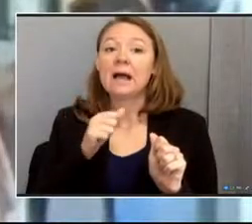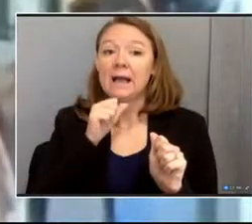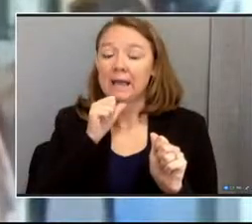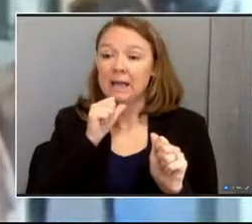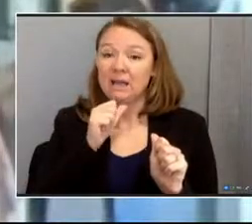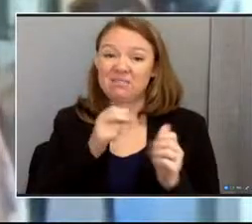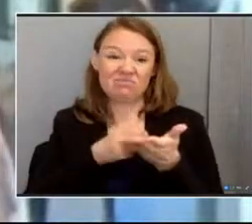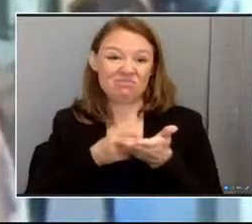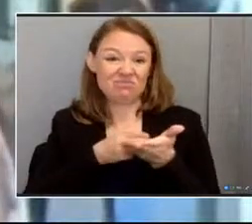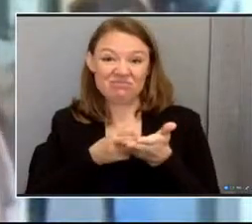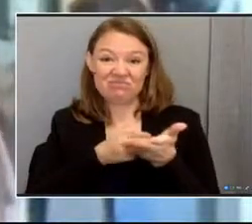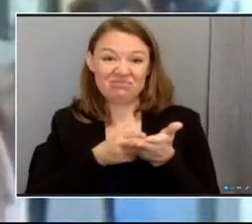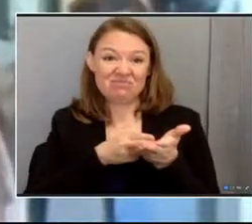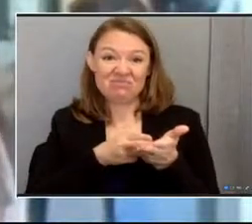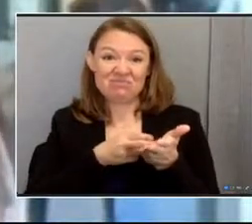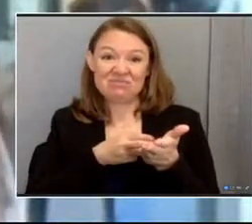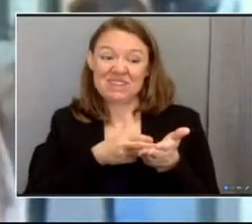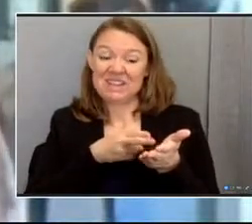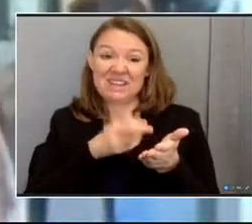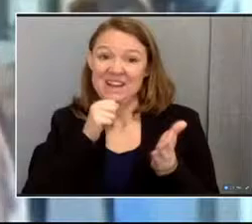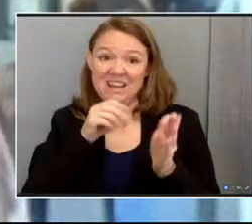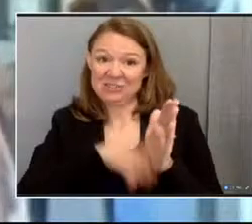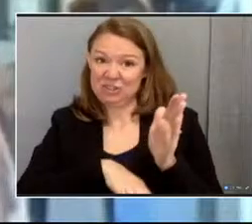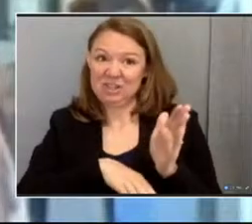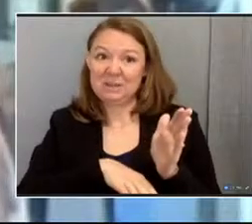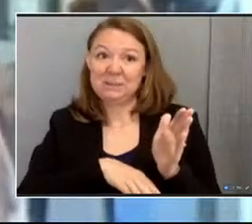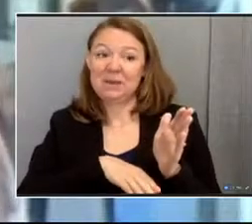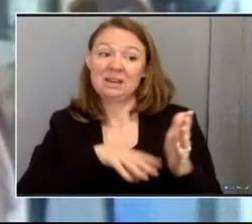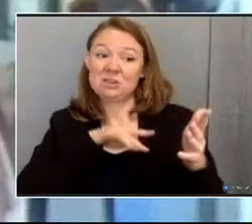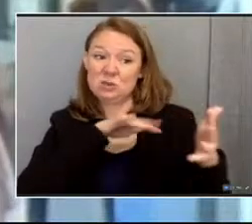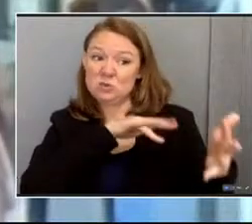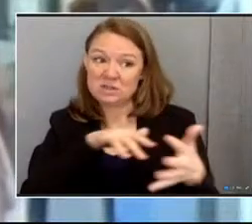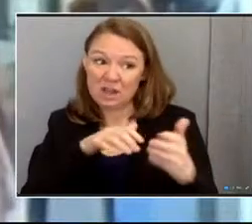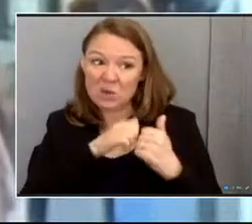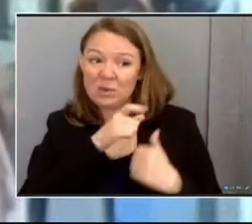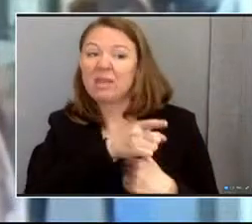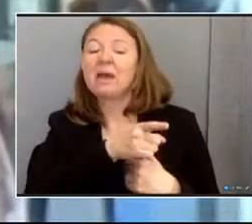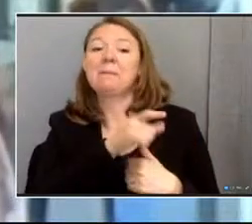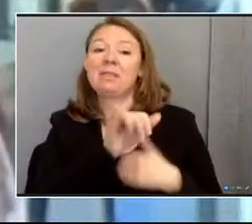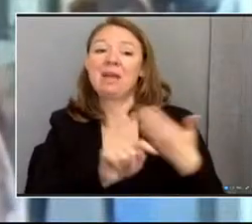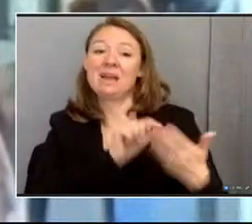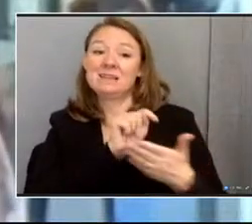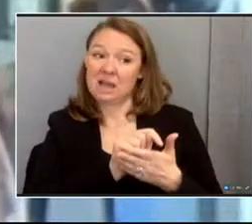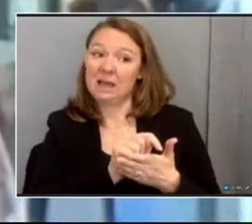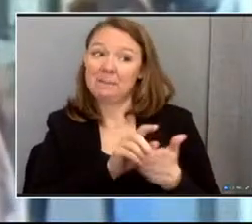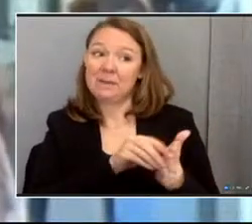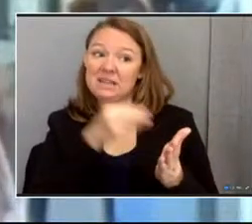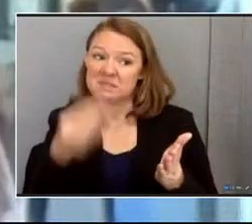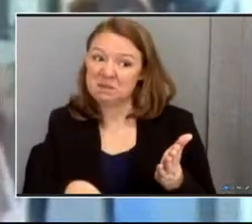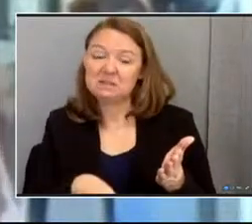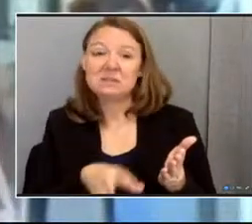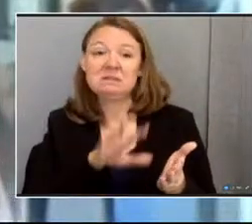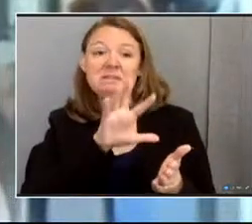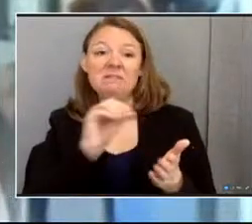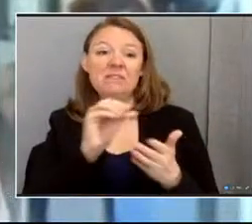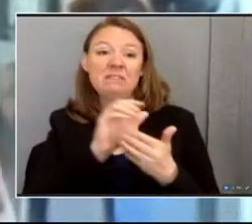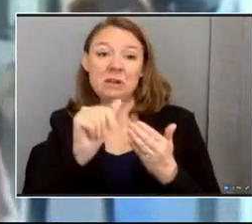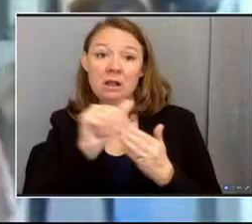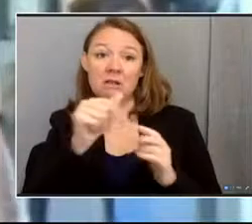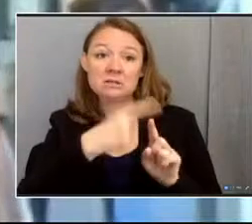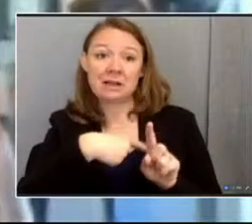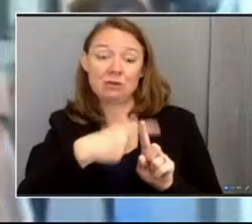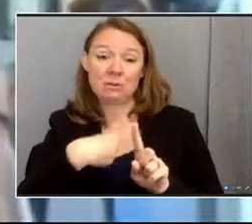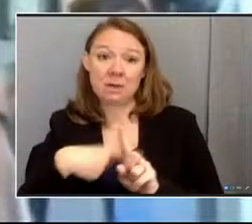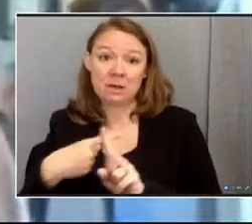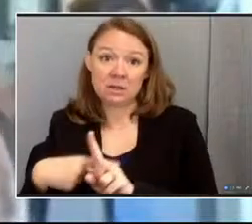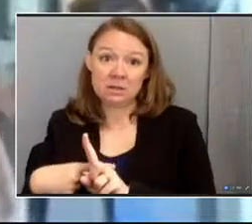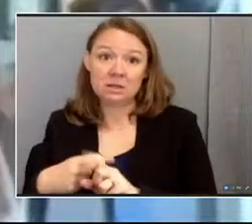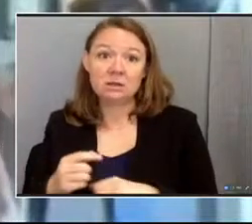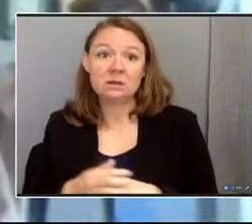to study with Mr. Bogeti at the time. $50 a month. And certainly coming from humble means,